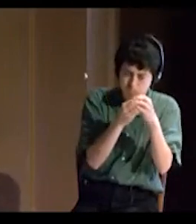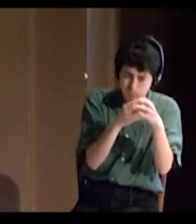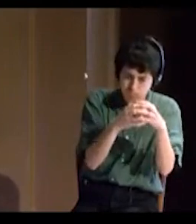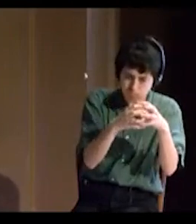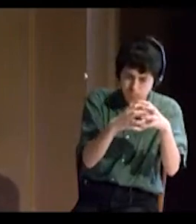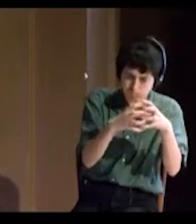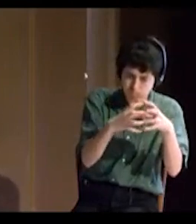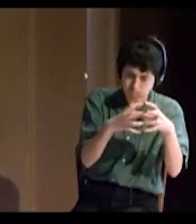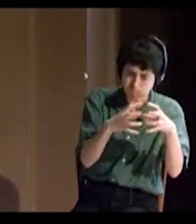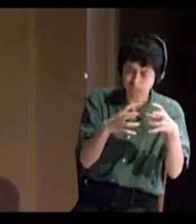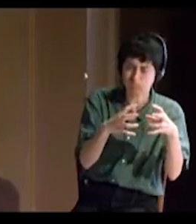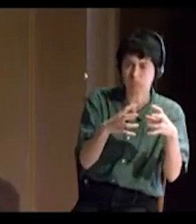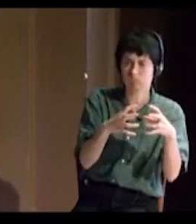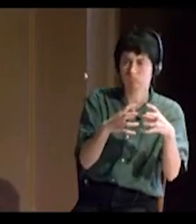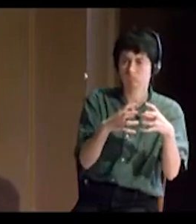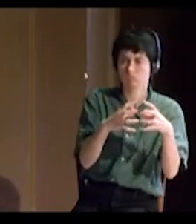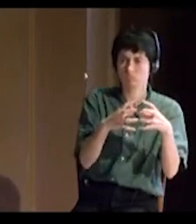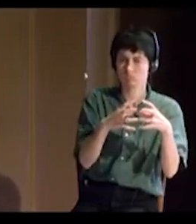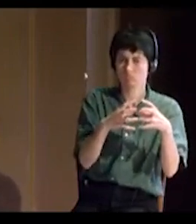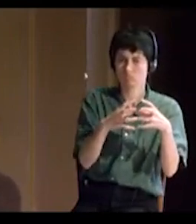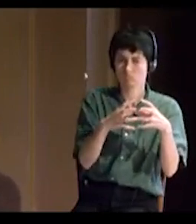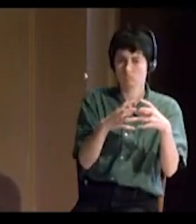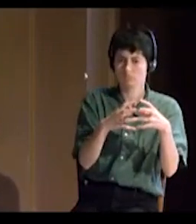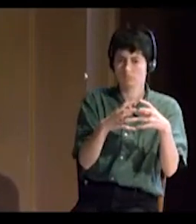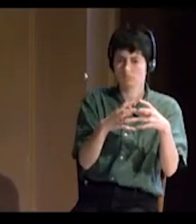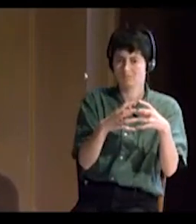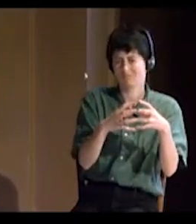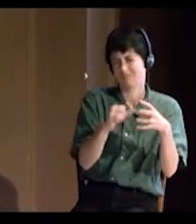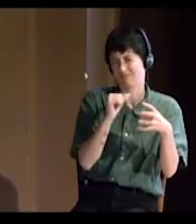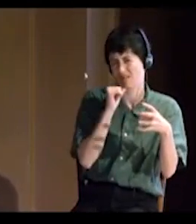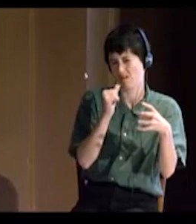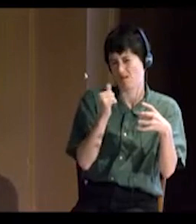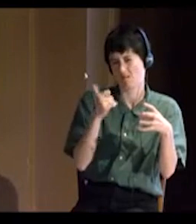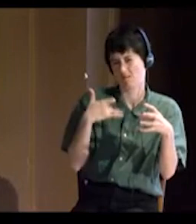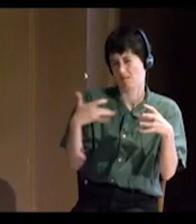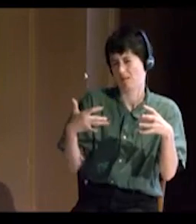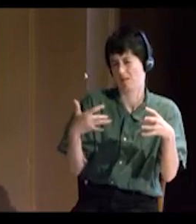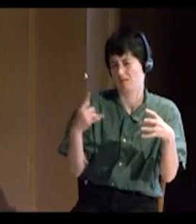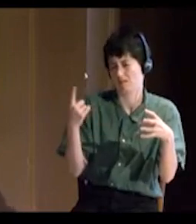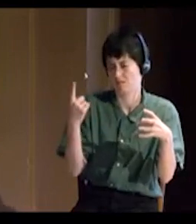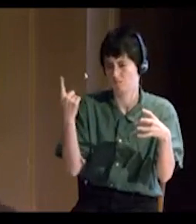We want to eat the flesh, swallow the stone, walk around and poop it out and bring it to a new location.